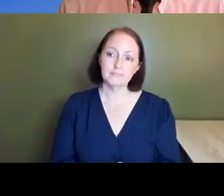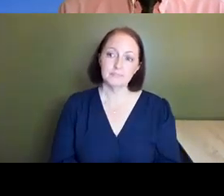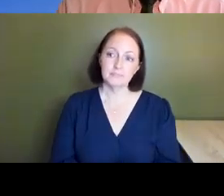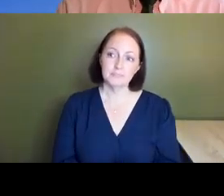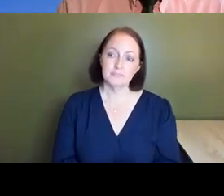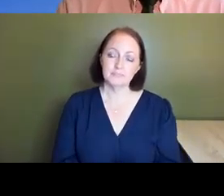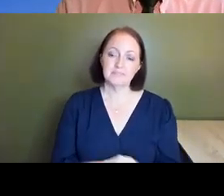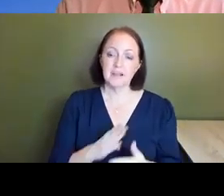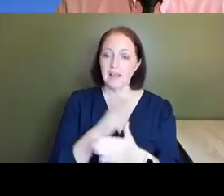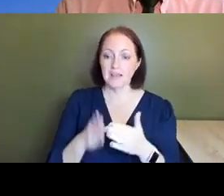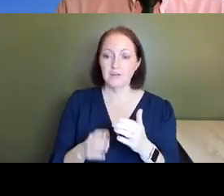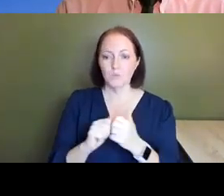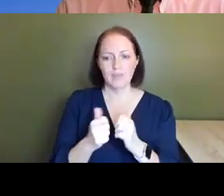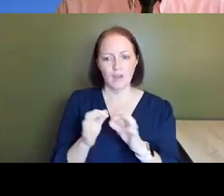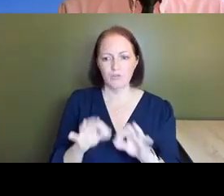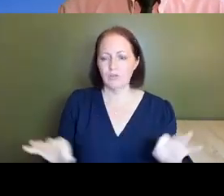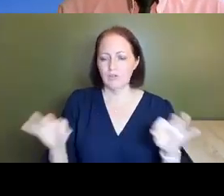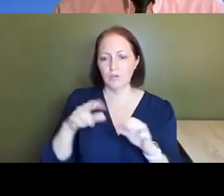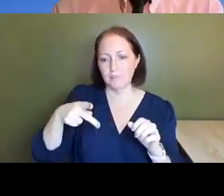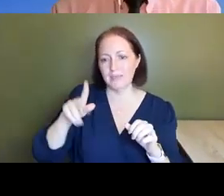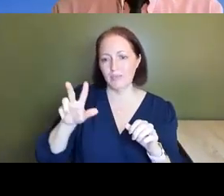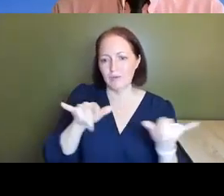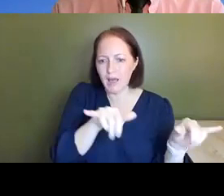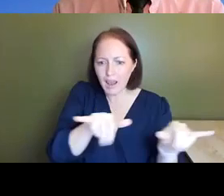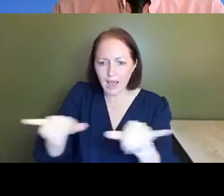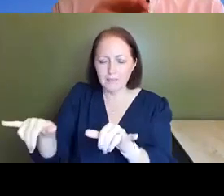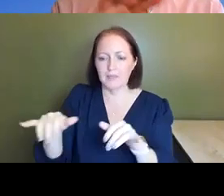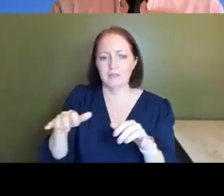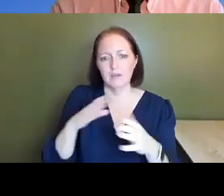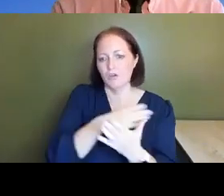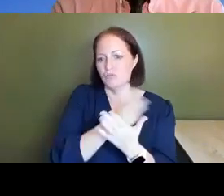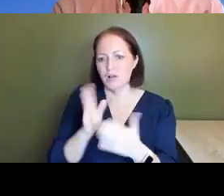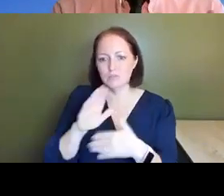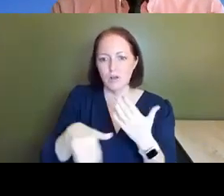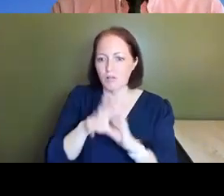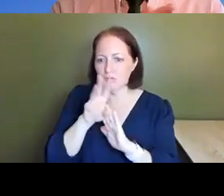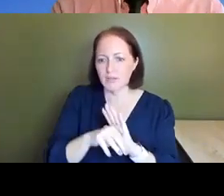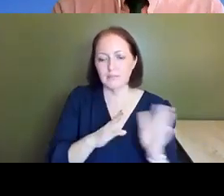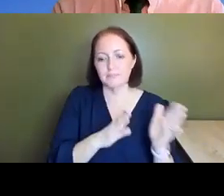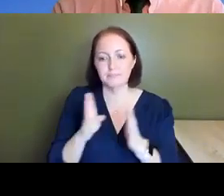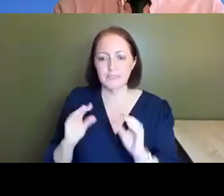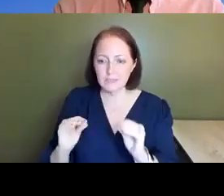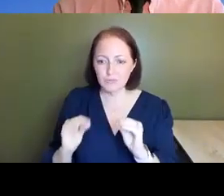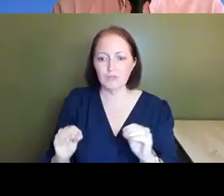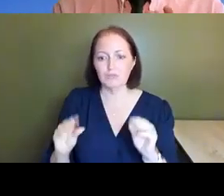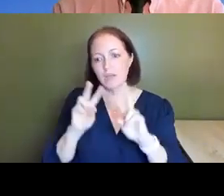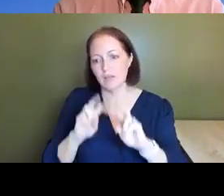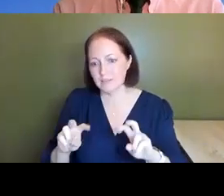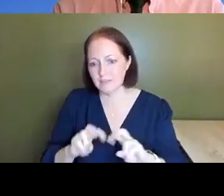end with how critical P-3 alignment across curriculum instruction assessments and professional